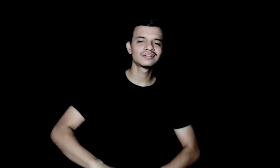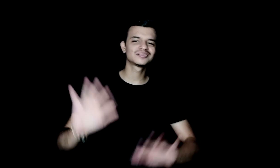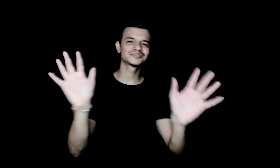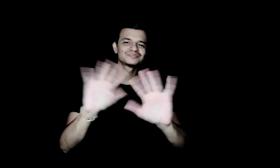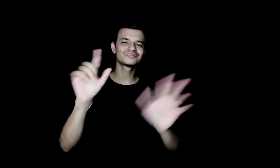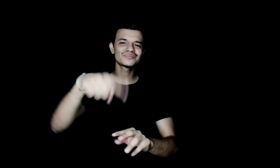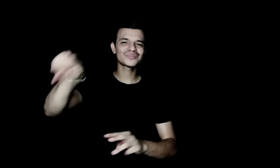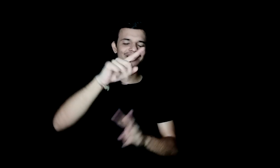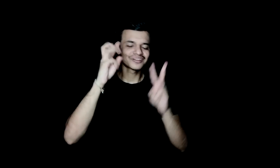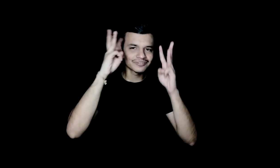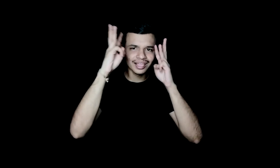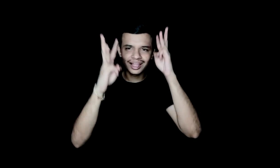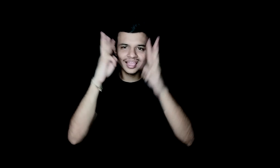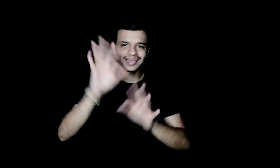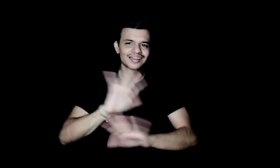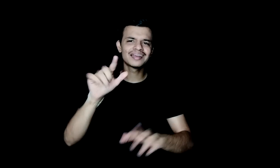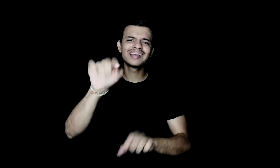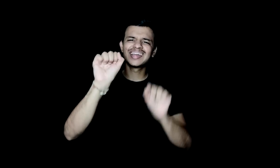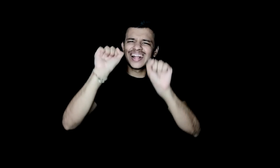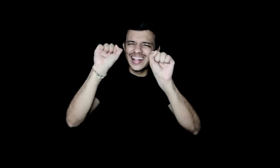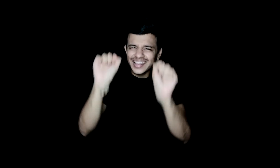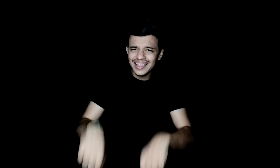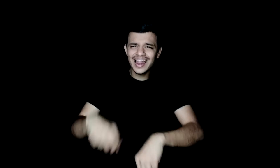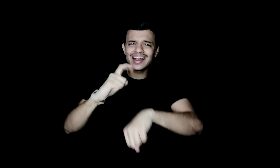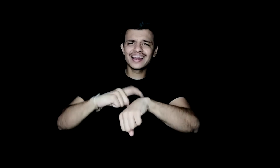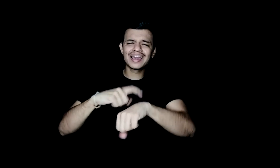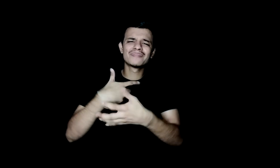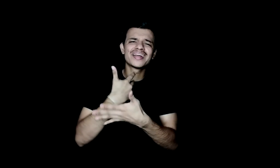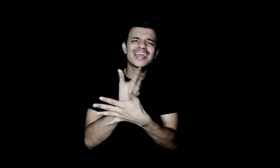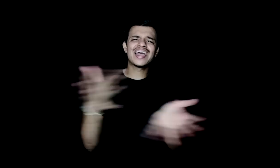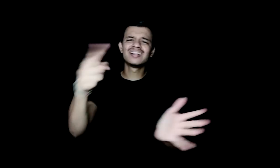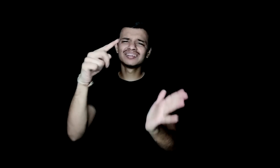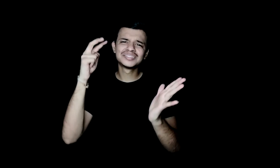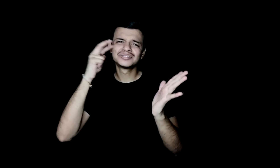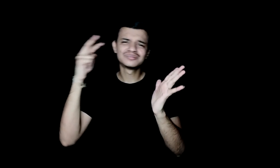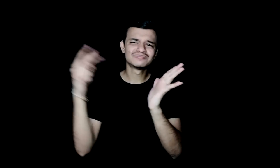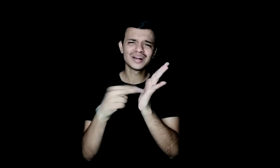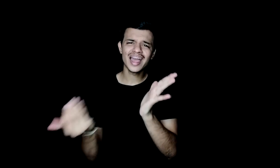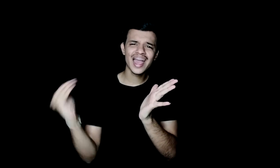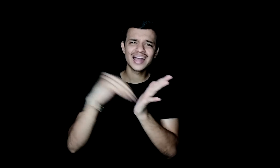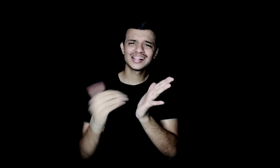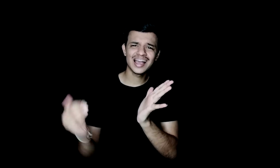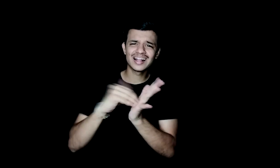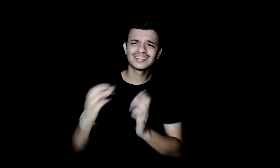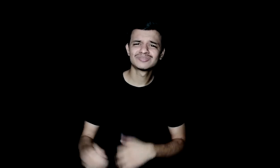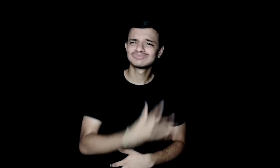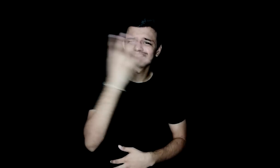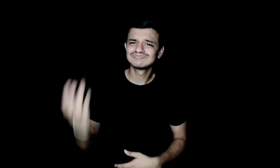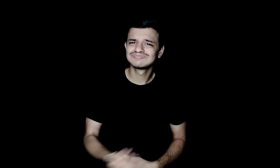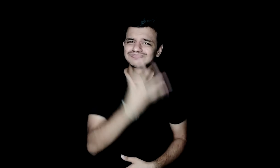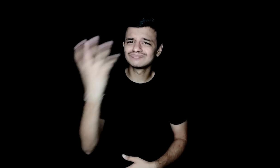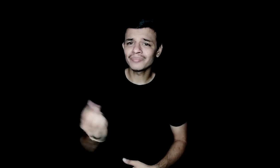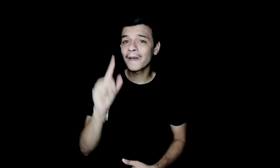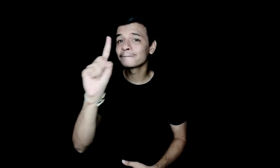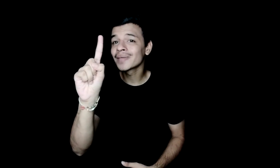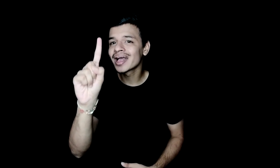Not, Don't Worried You can watch any time (24x7)